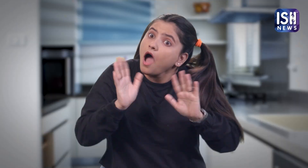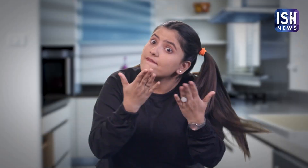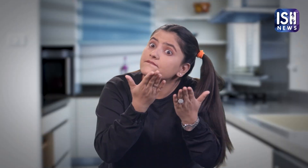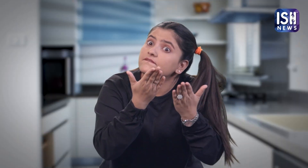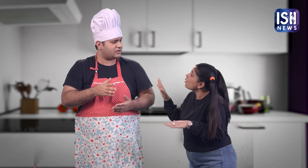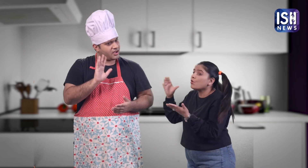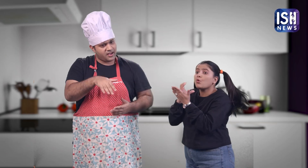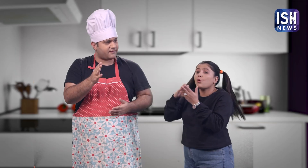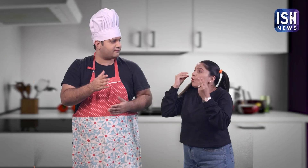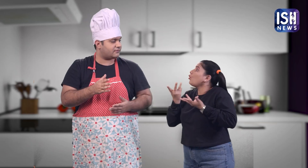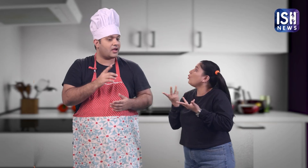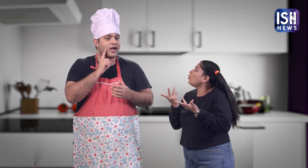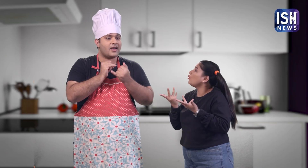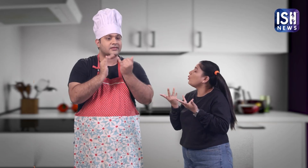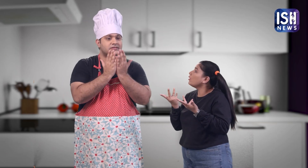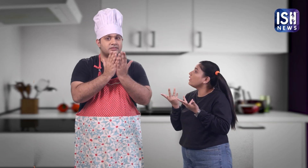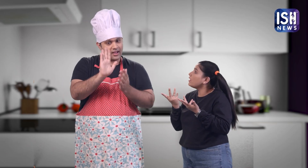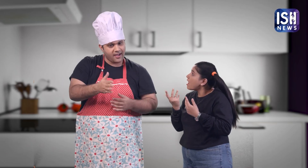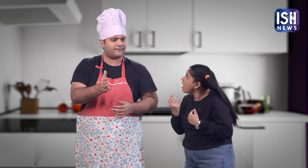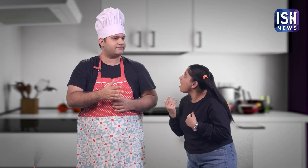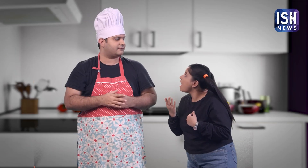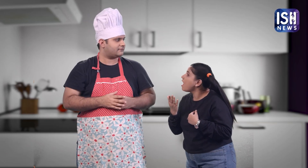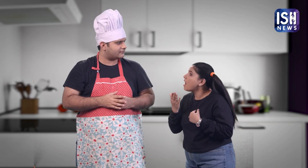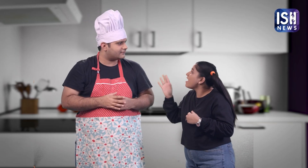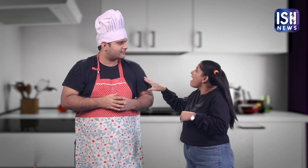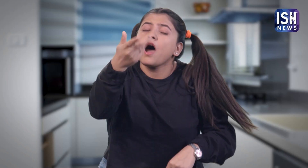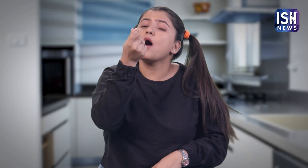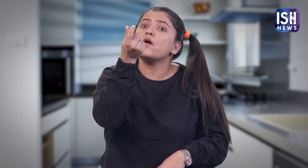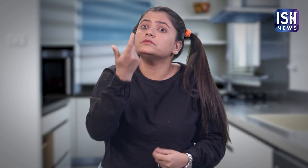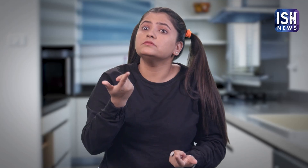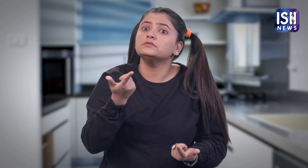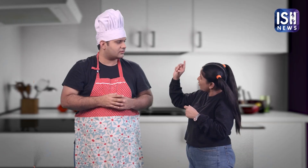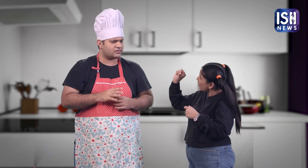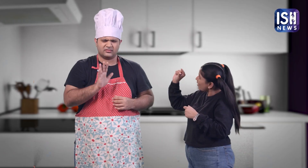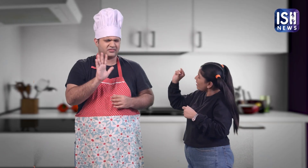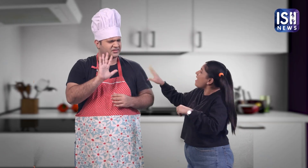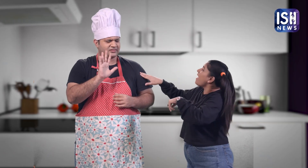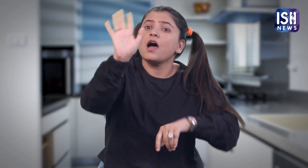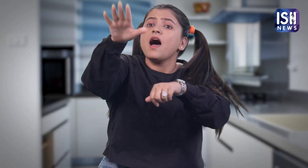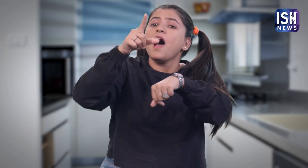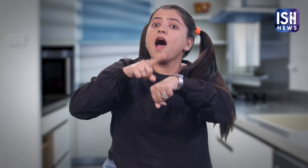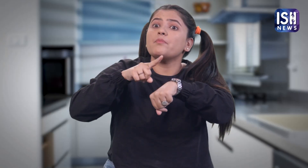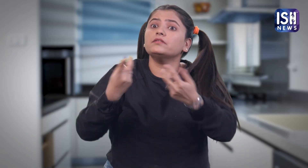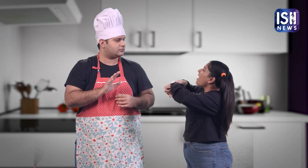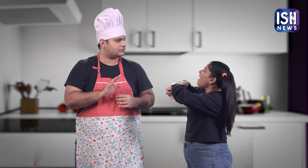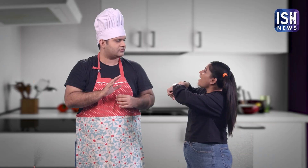Haaw there is a course? Where can I learn? It is on ISH Shiksha! Really? How much is it! No no.. What are the timings?